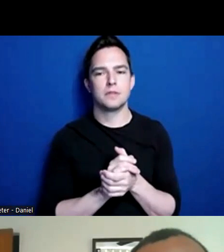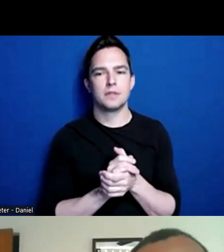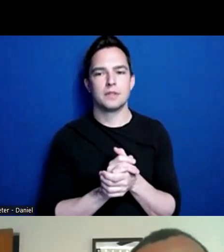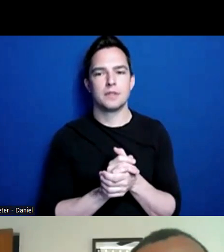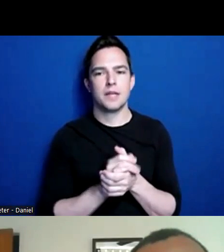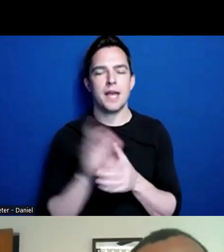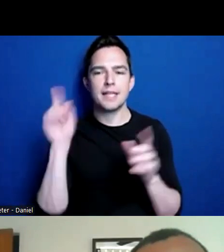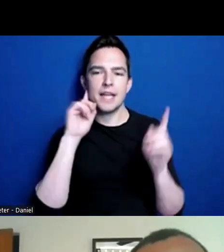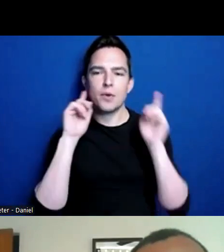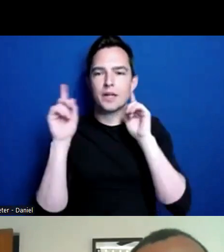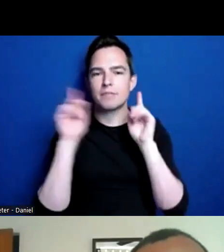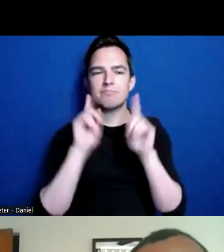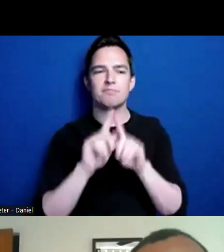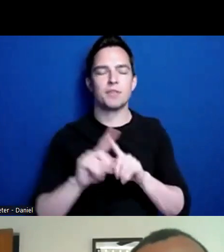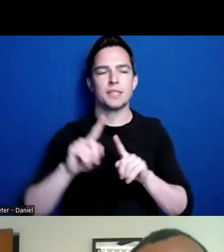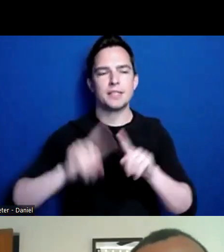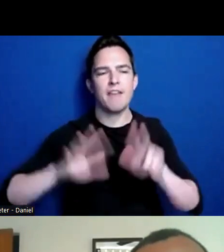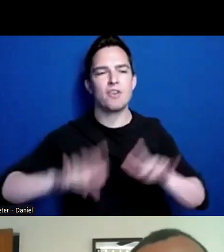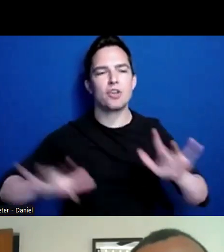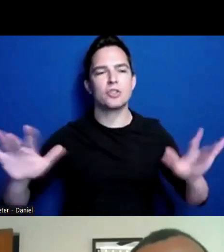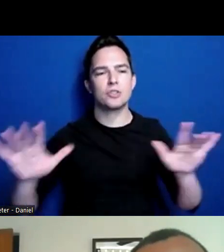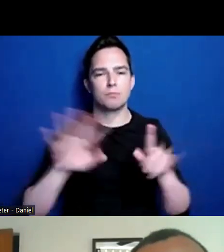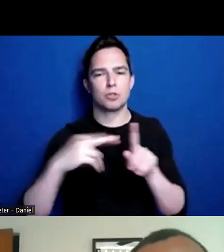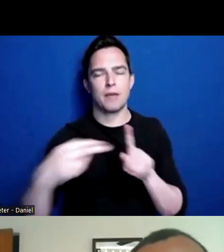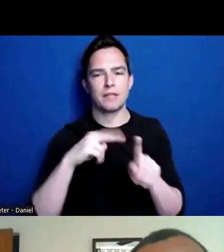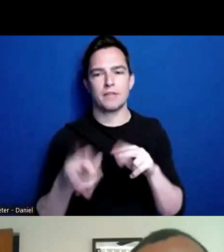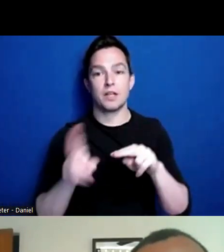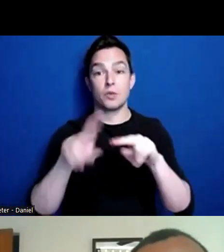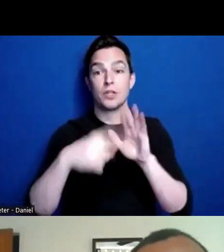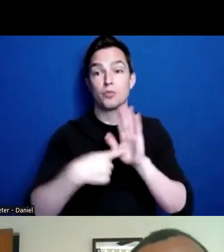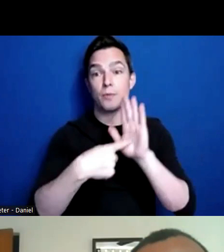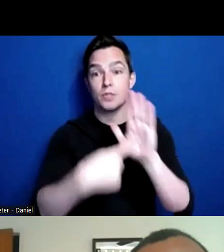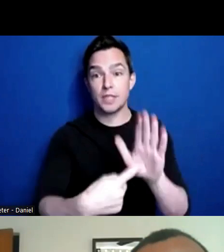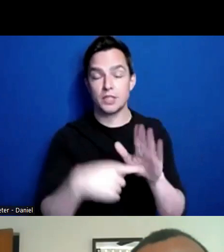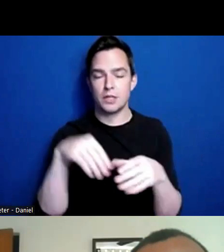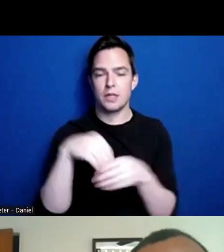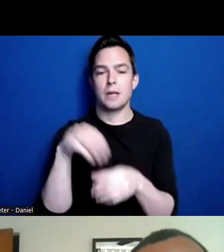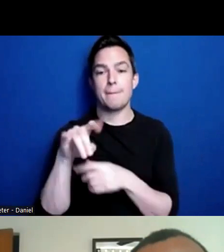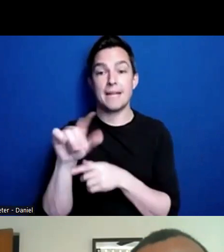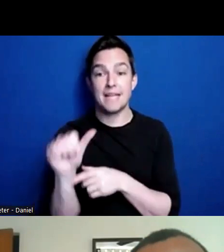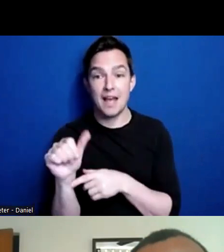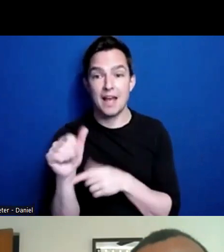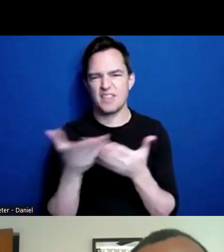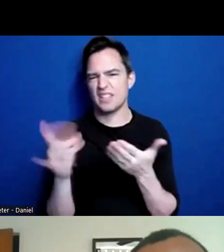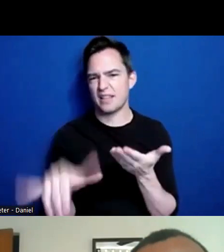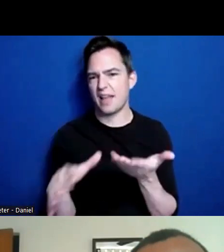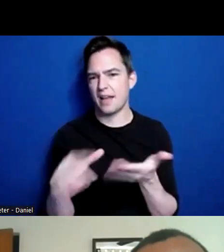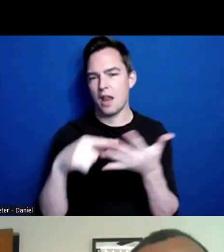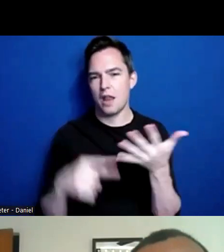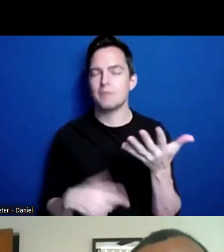perspectives and increasing representation in media and things like that. But yeah.